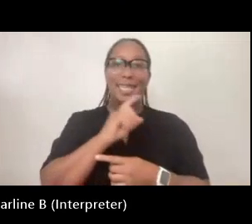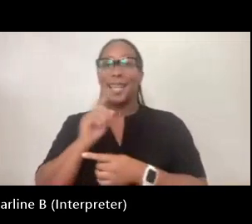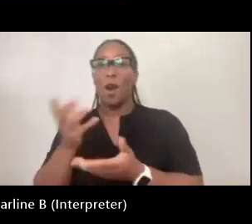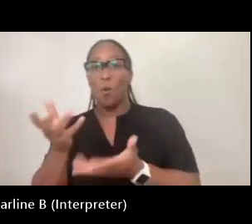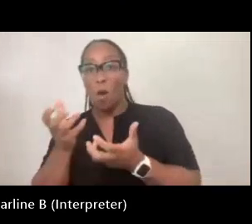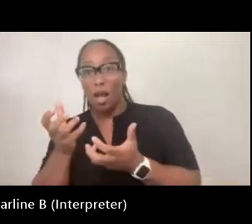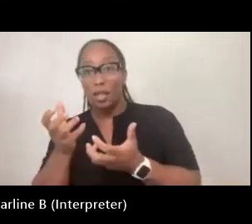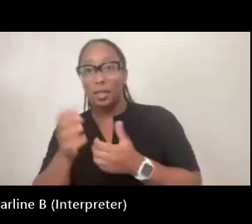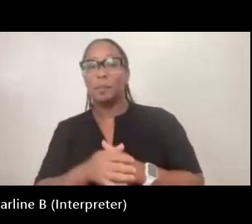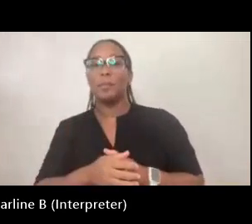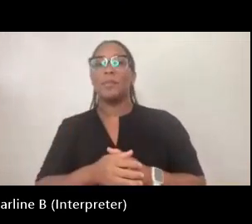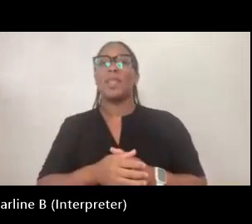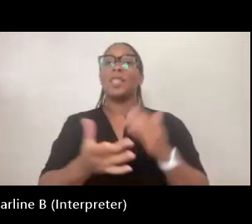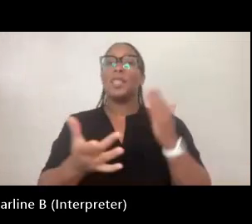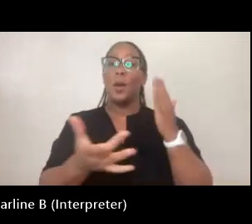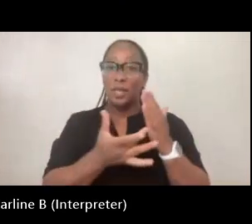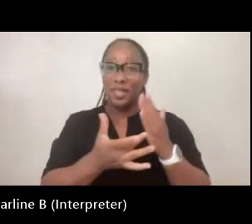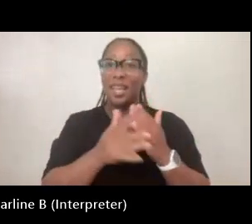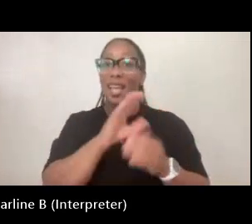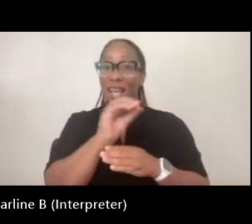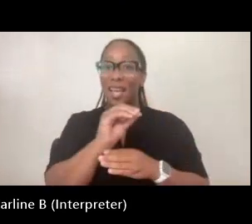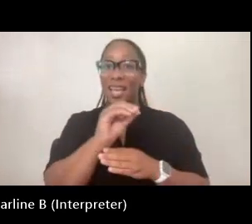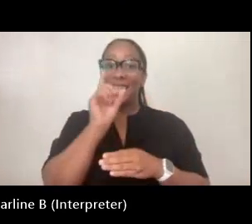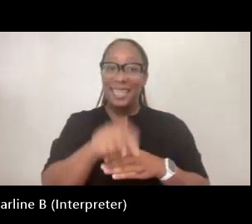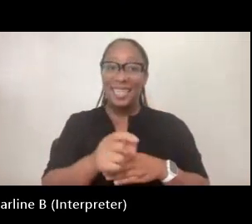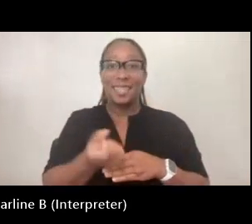Tech sectors need to understand this context.